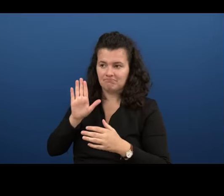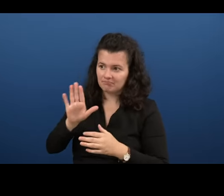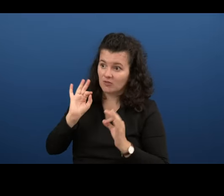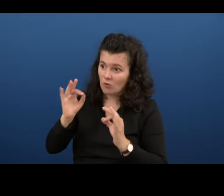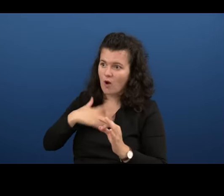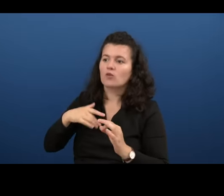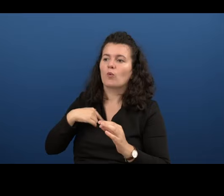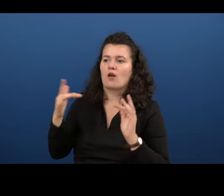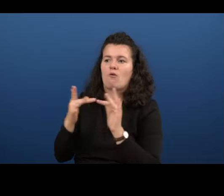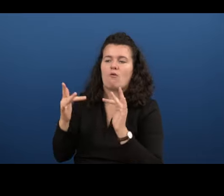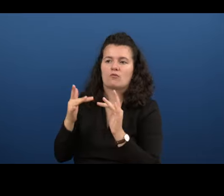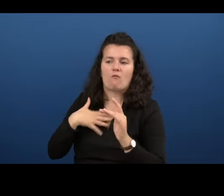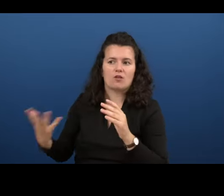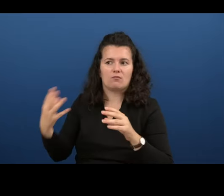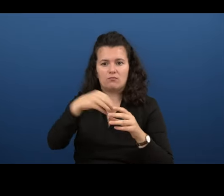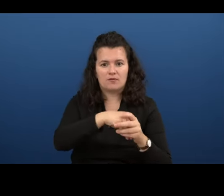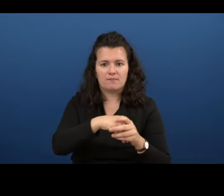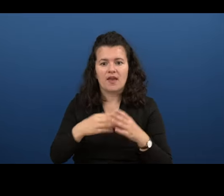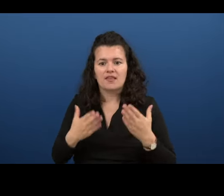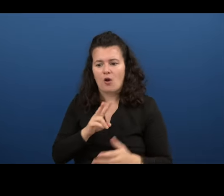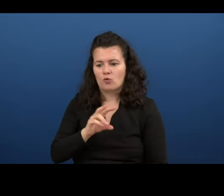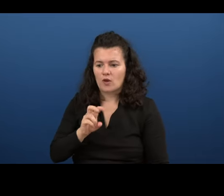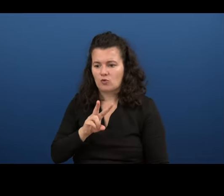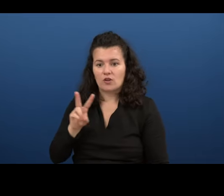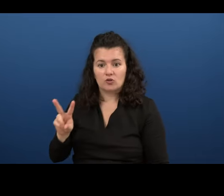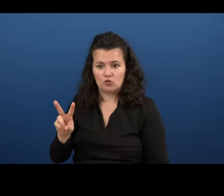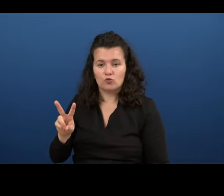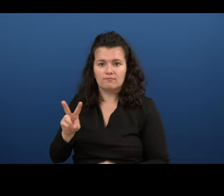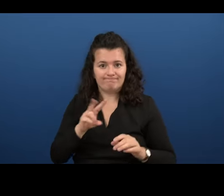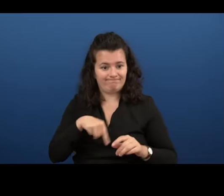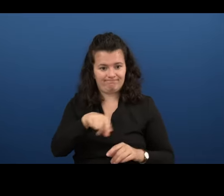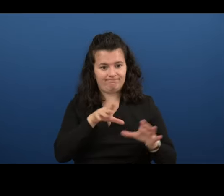we have 15 corporate members in the Kenya business disability network.